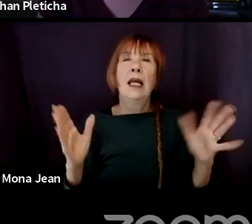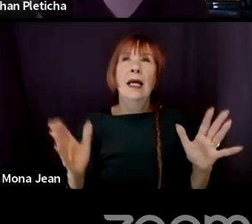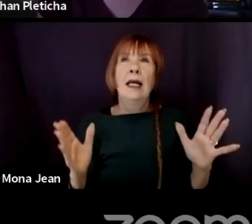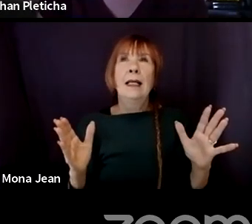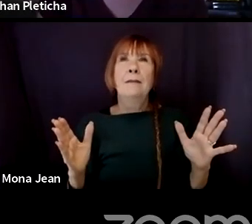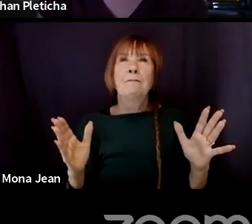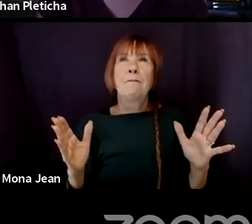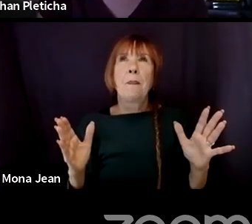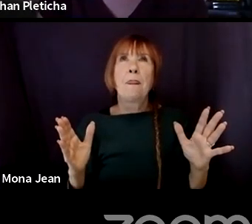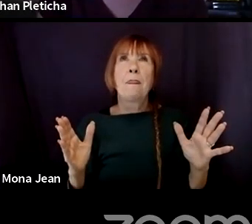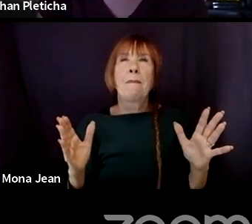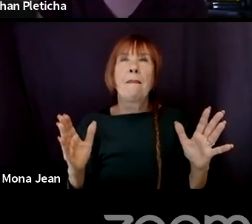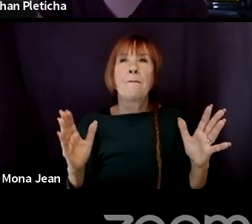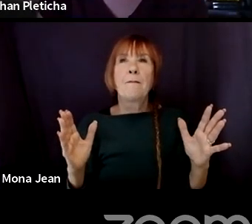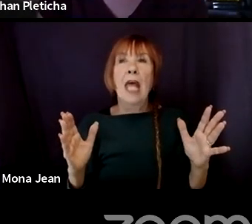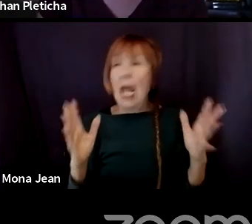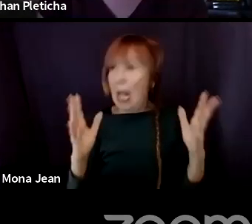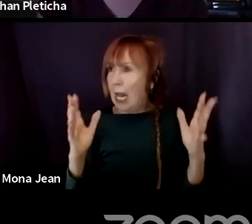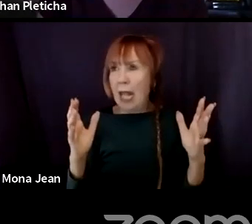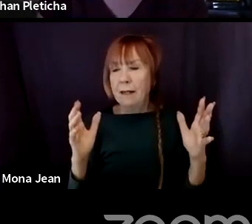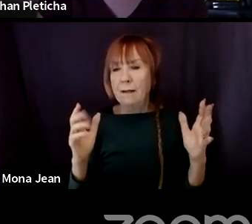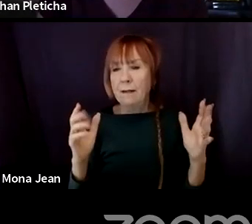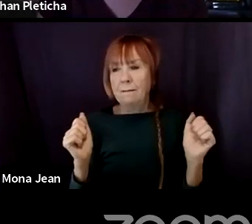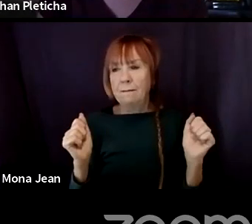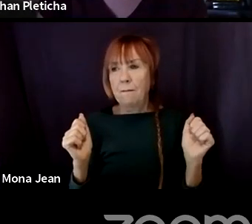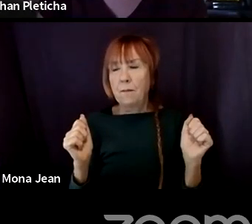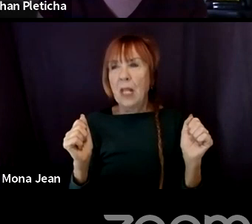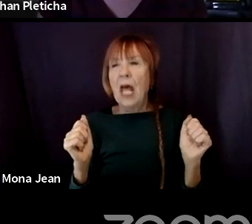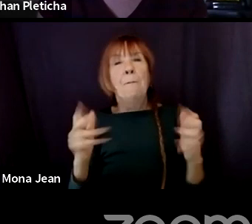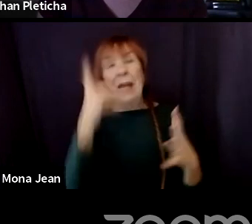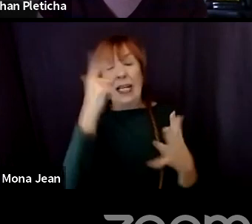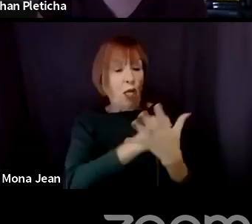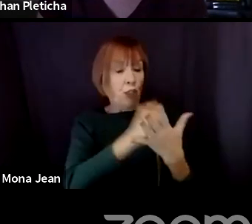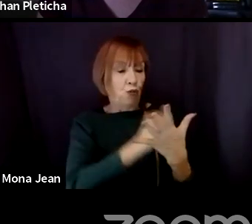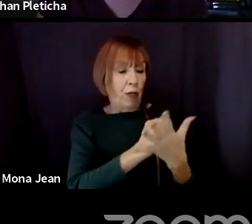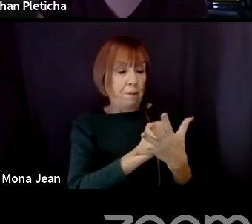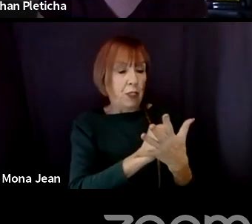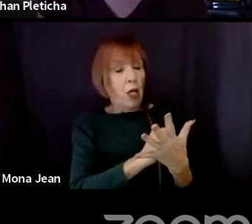It's like not you can read a script and count the jokes or whatever.